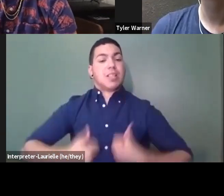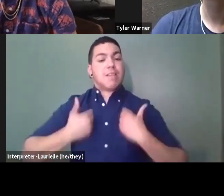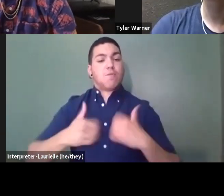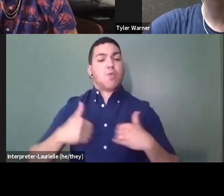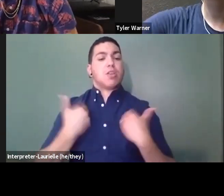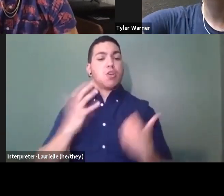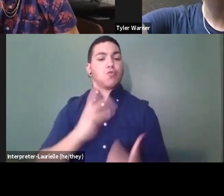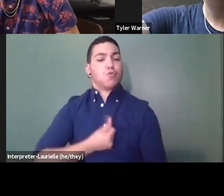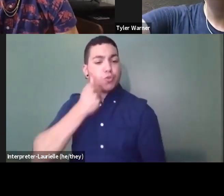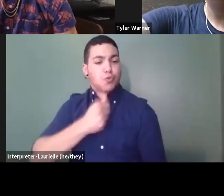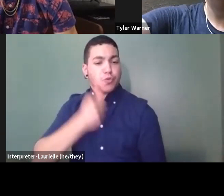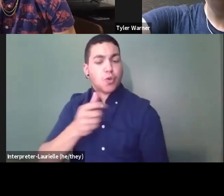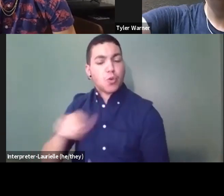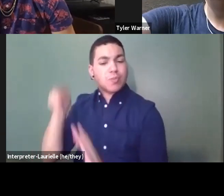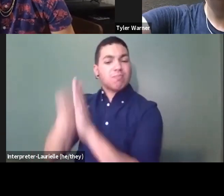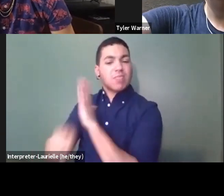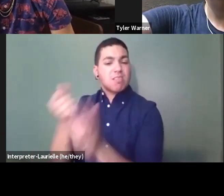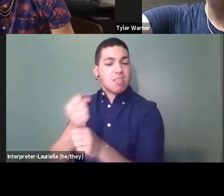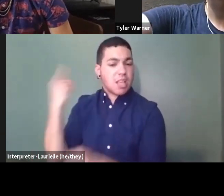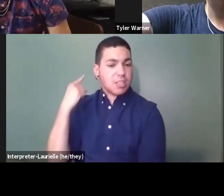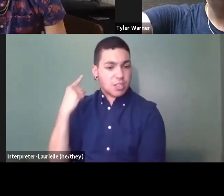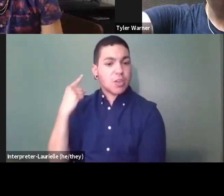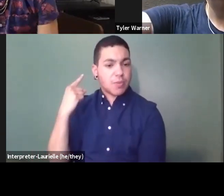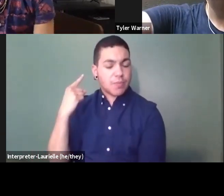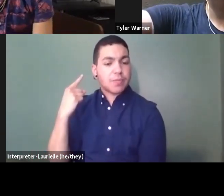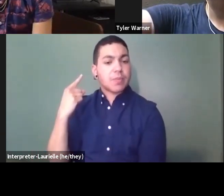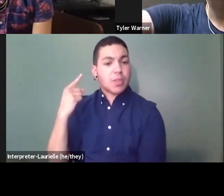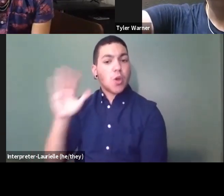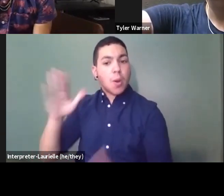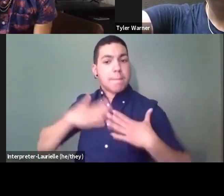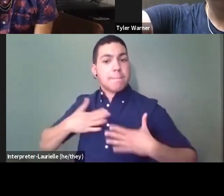trans women friends that I know talk about cis women never being